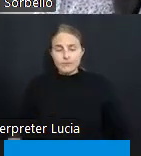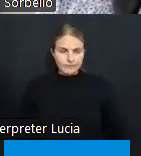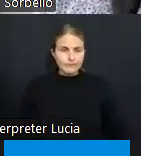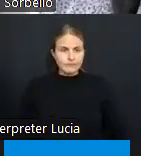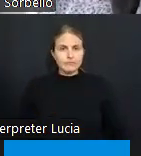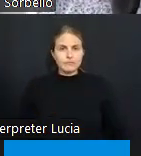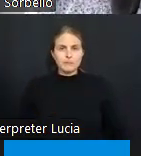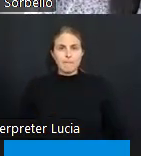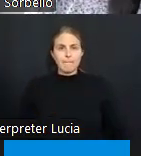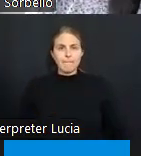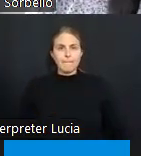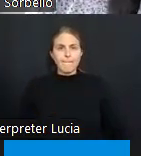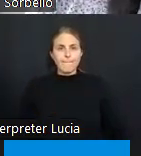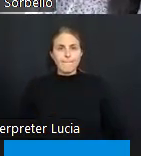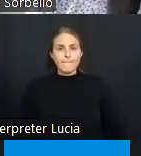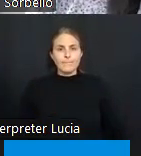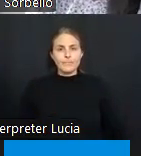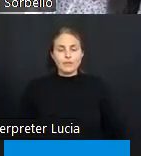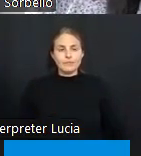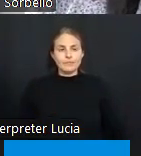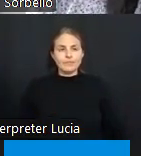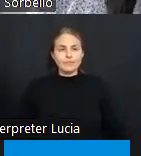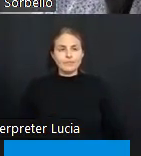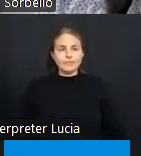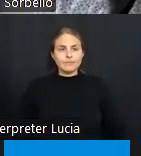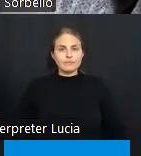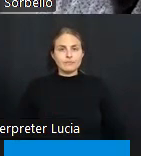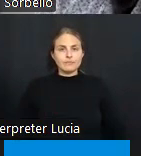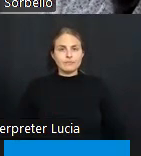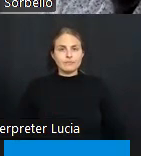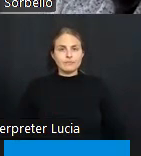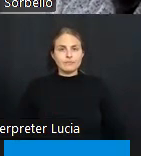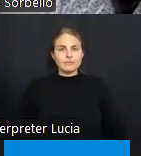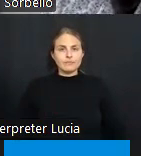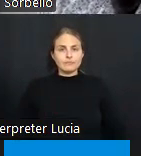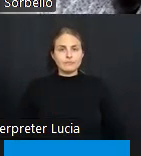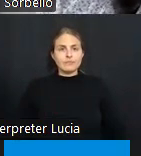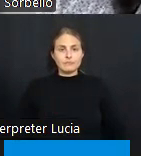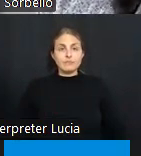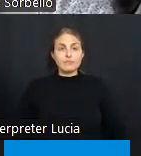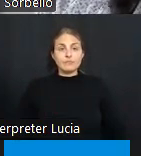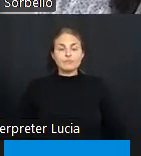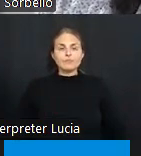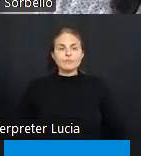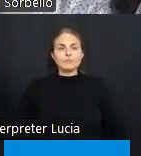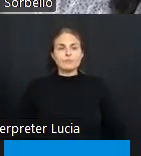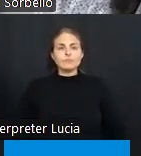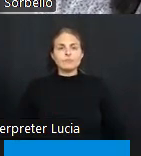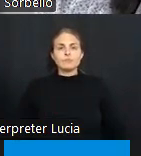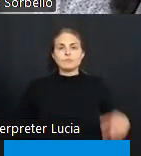So, the other piece that is important to discuss is MOUD or medications for opioid